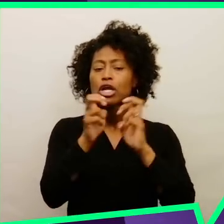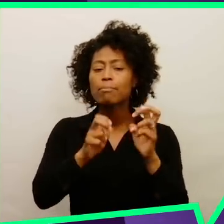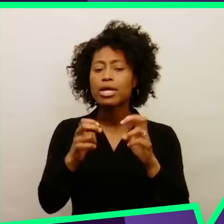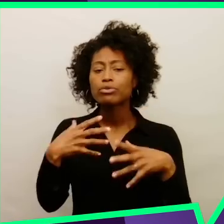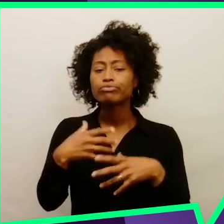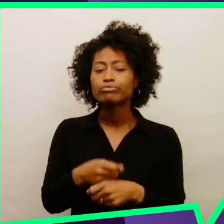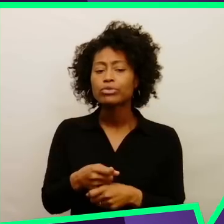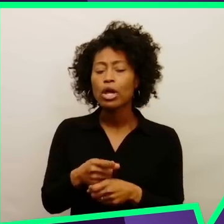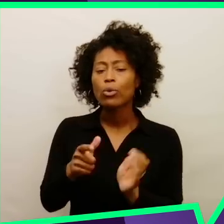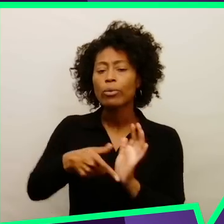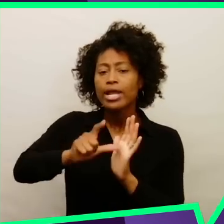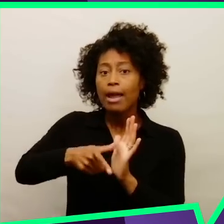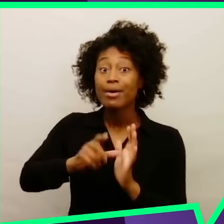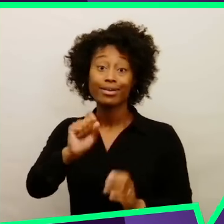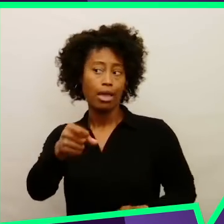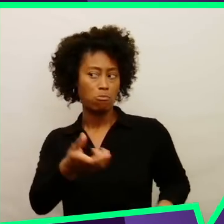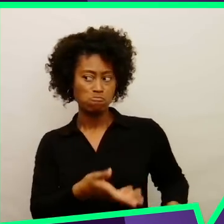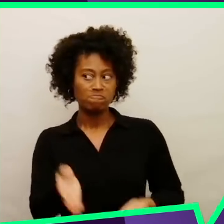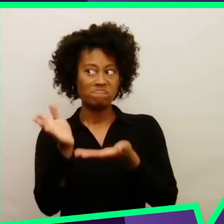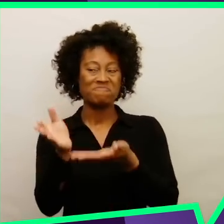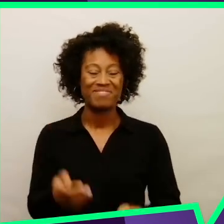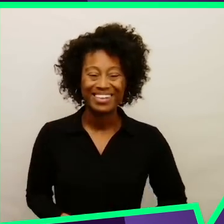Let's go to that tournament recap. [AUDIO LOGO]